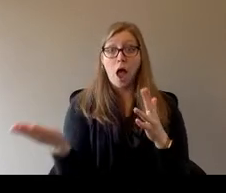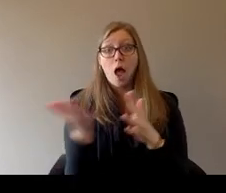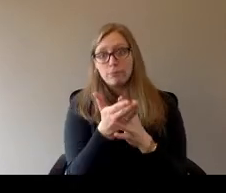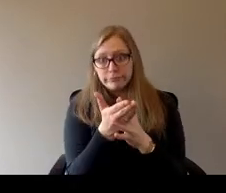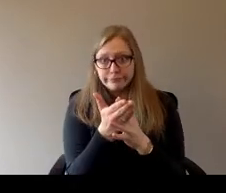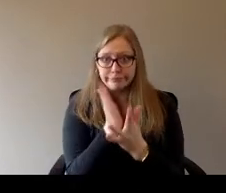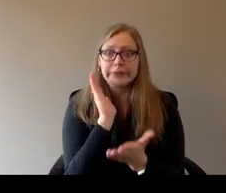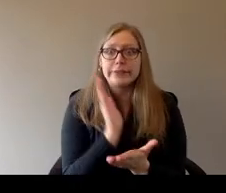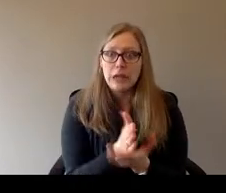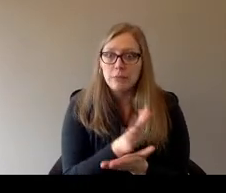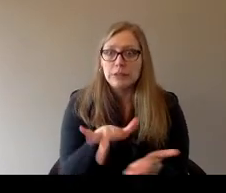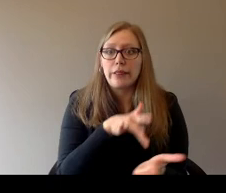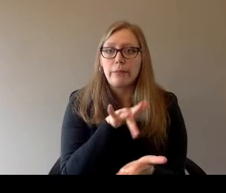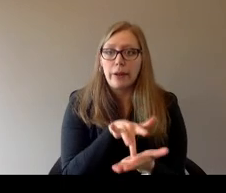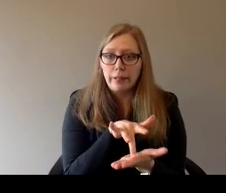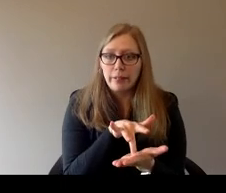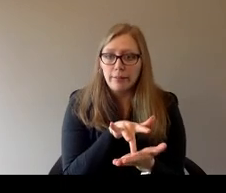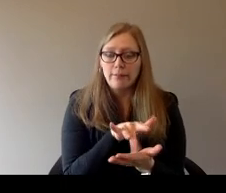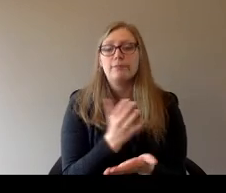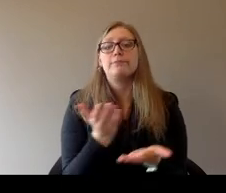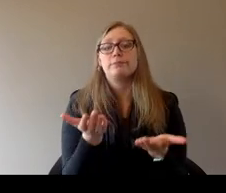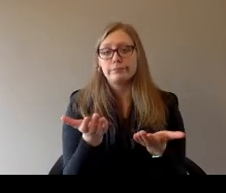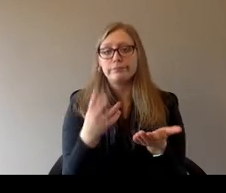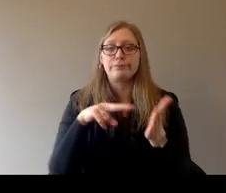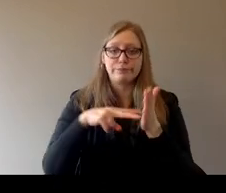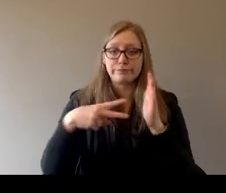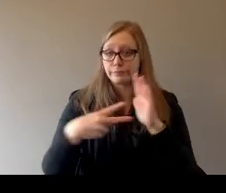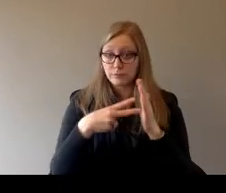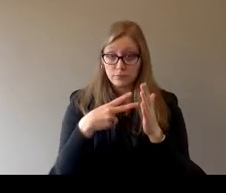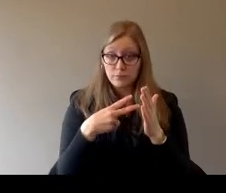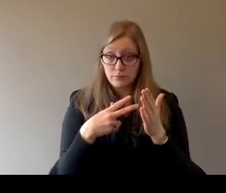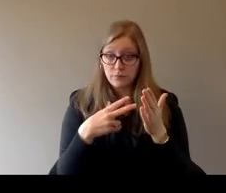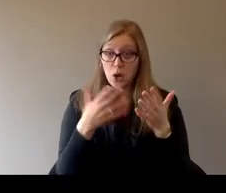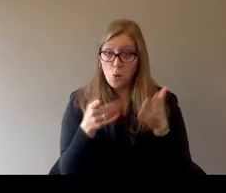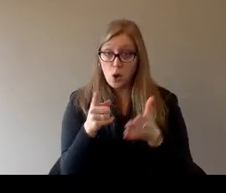So what they're going to do is, whatever you earn for quarter 4, through online learning,